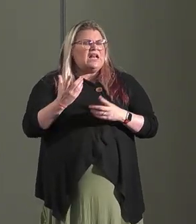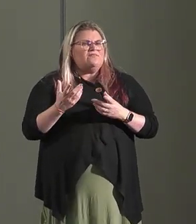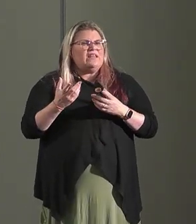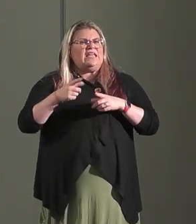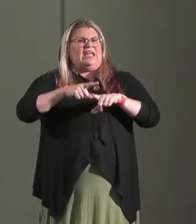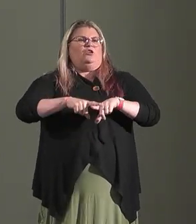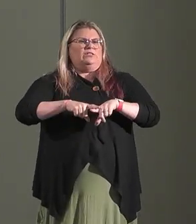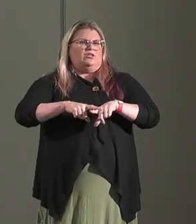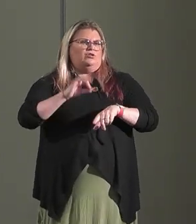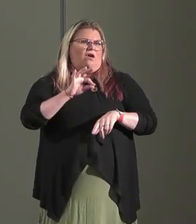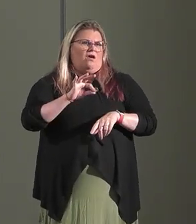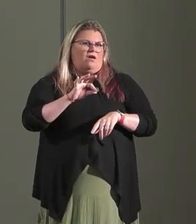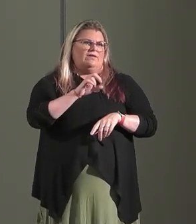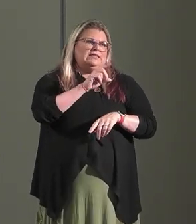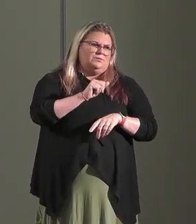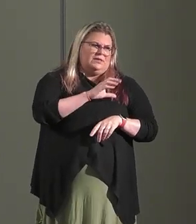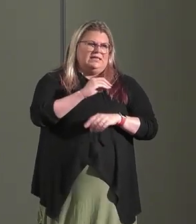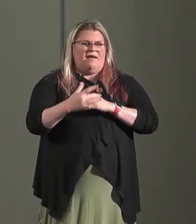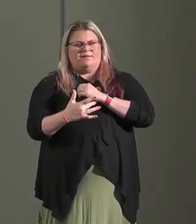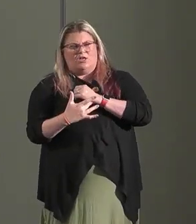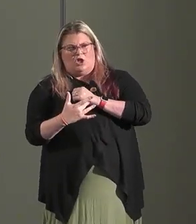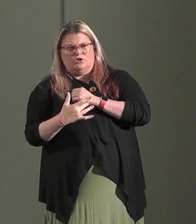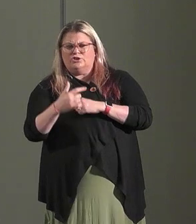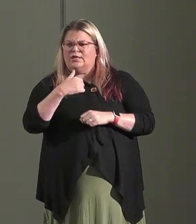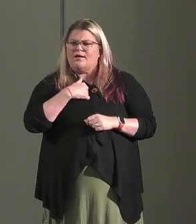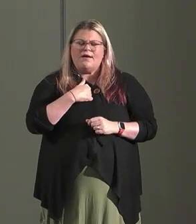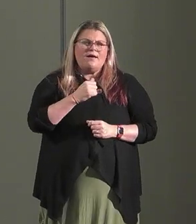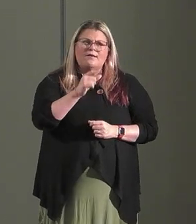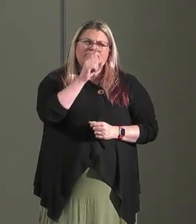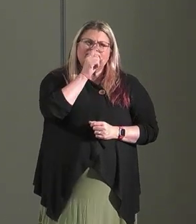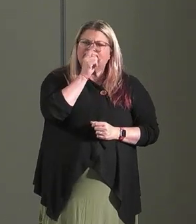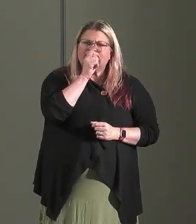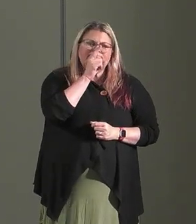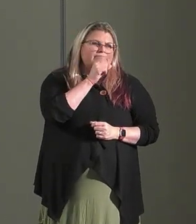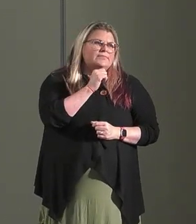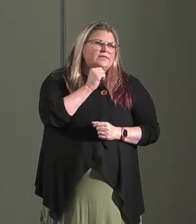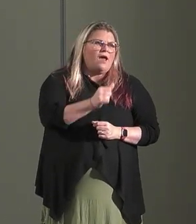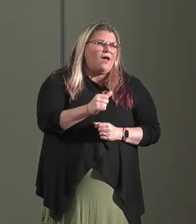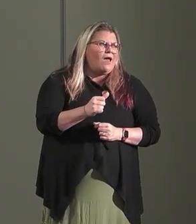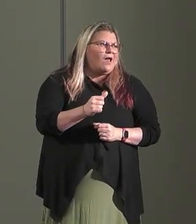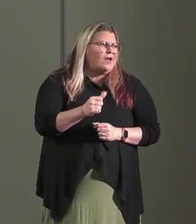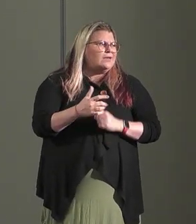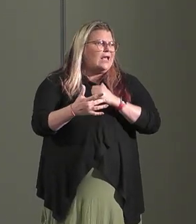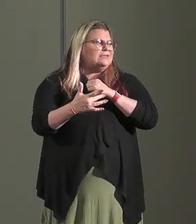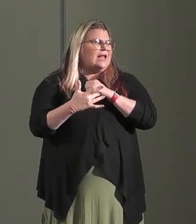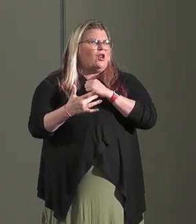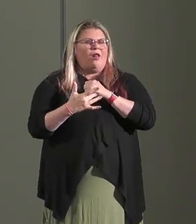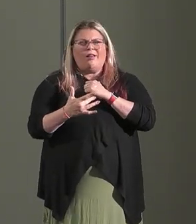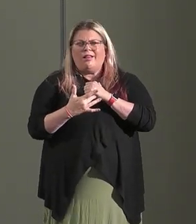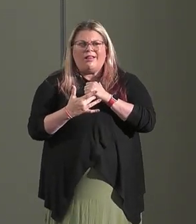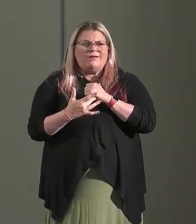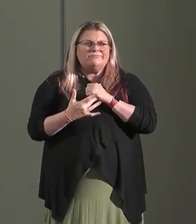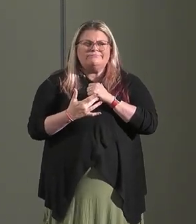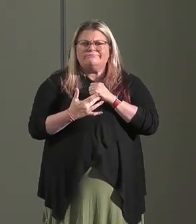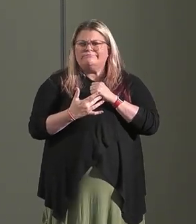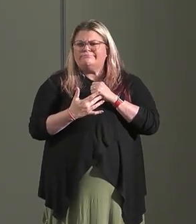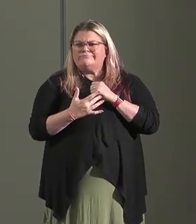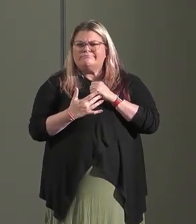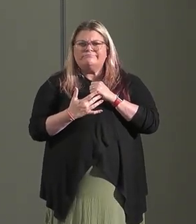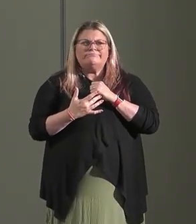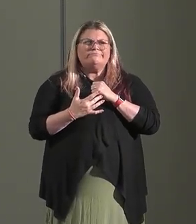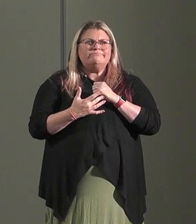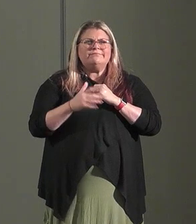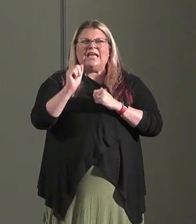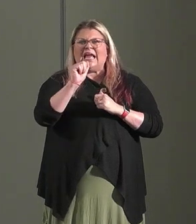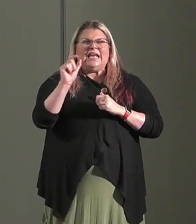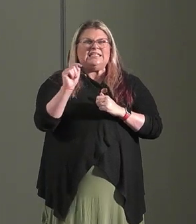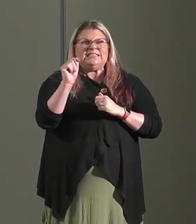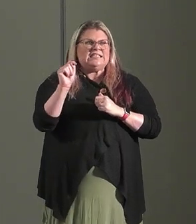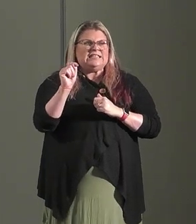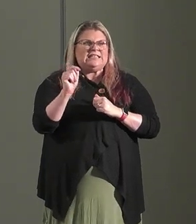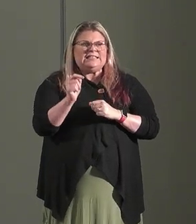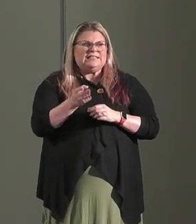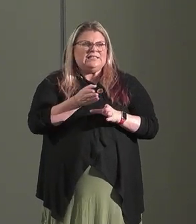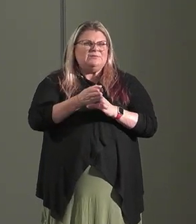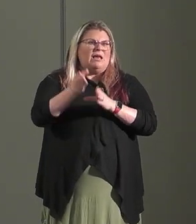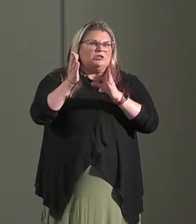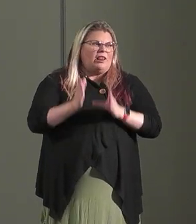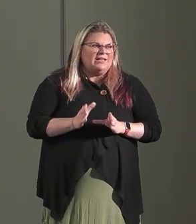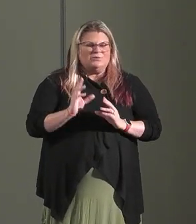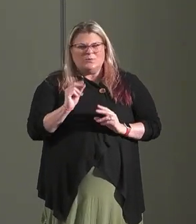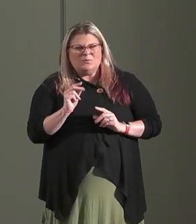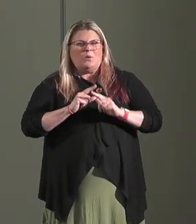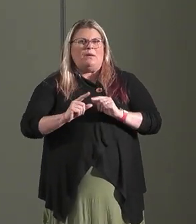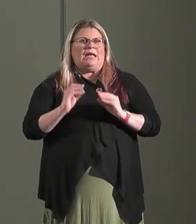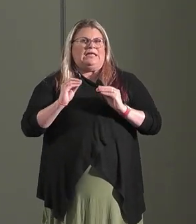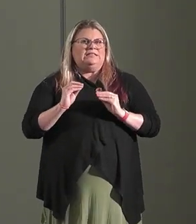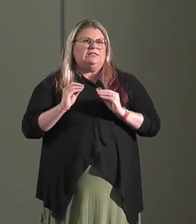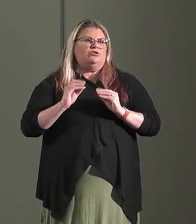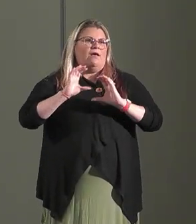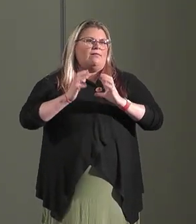and technology. I'm not a -- kind of technical AT Specialist I teach classes at universal design.